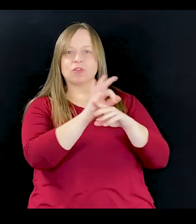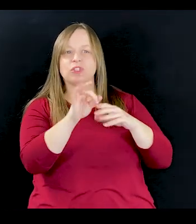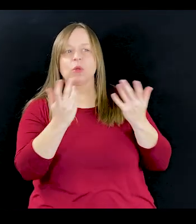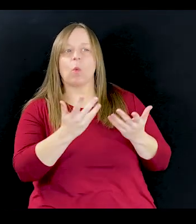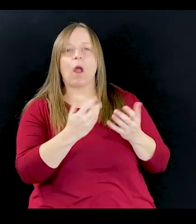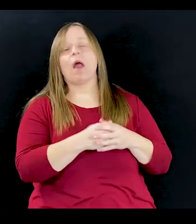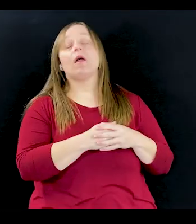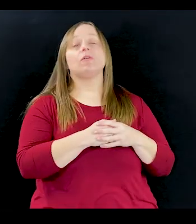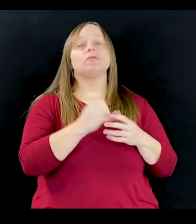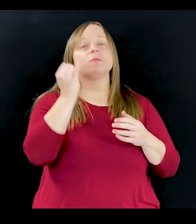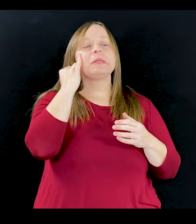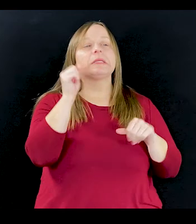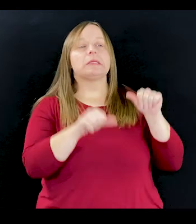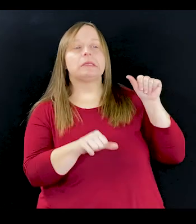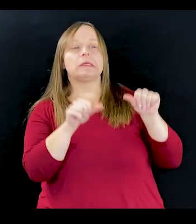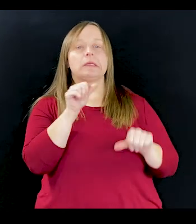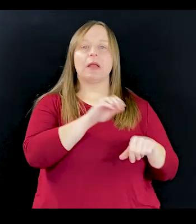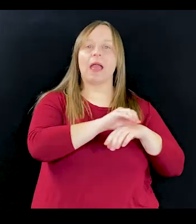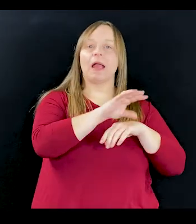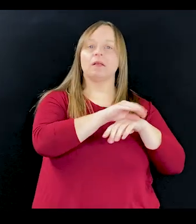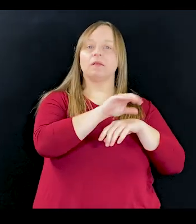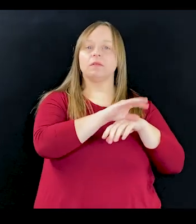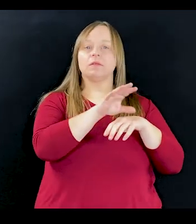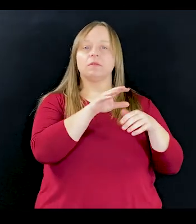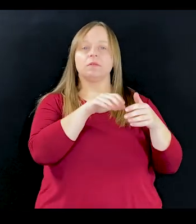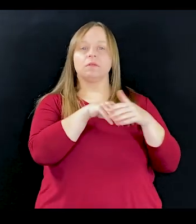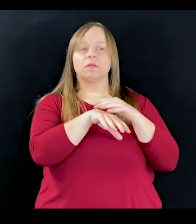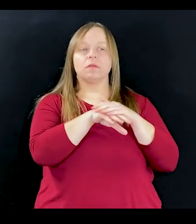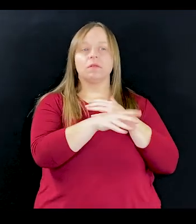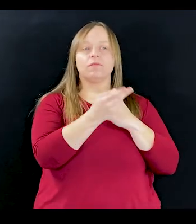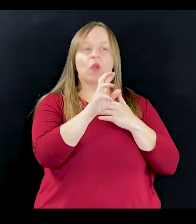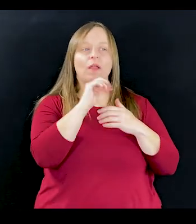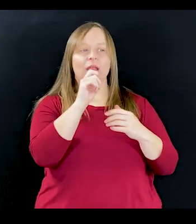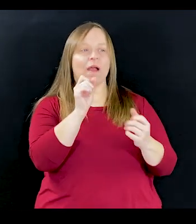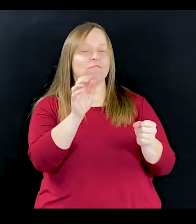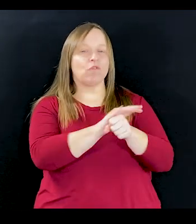functioning. So if there's hesitation from the ACCES-VR counselor not fully---